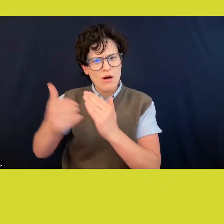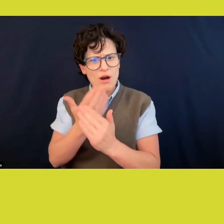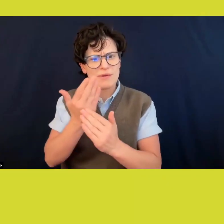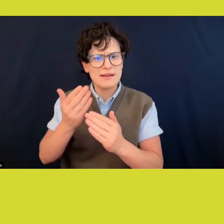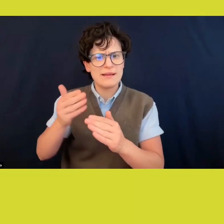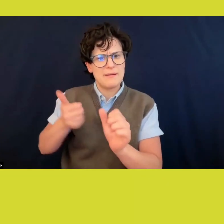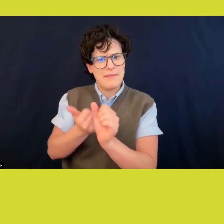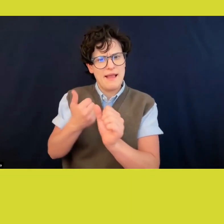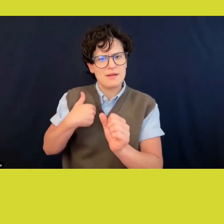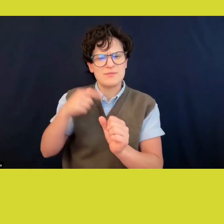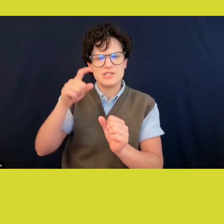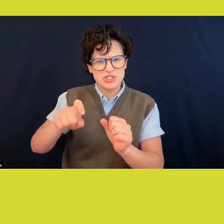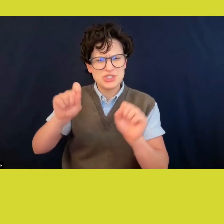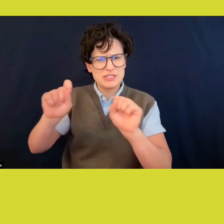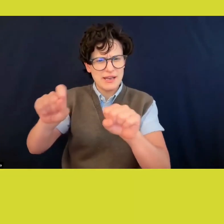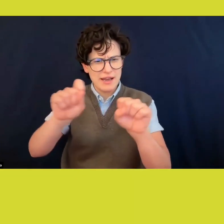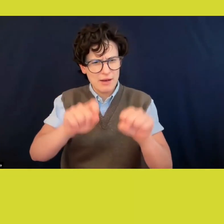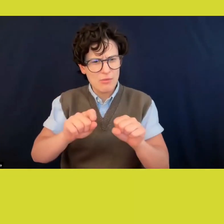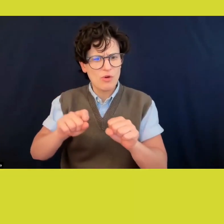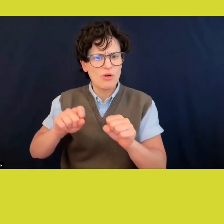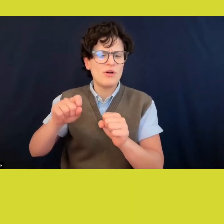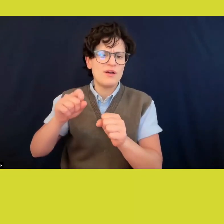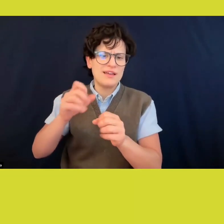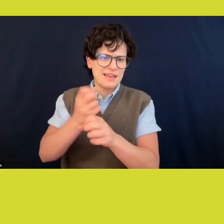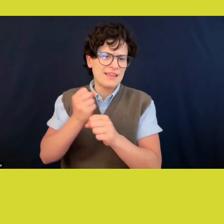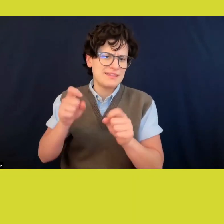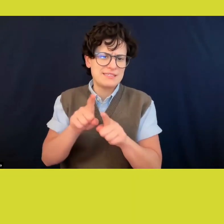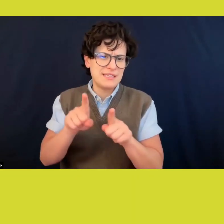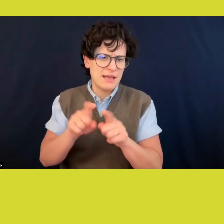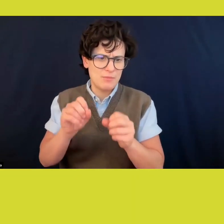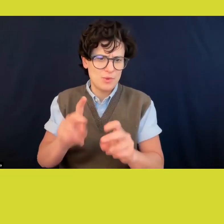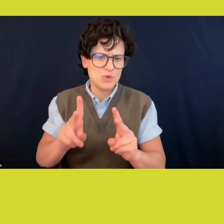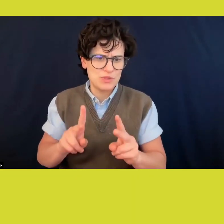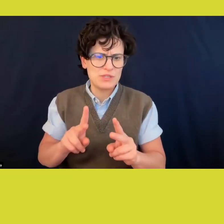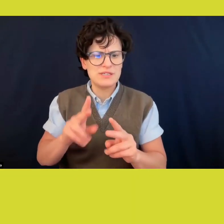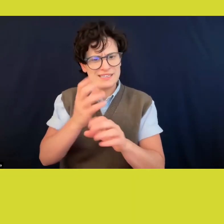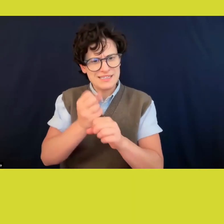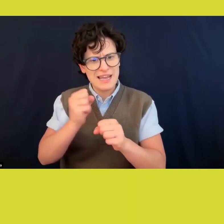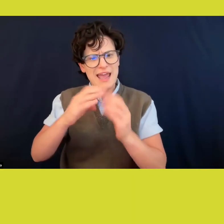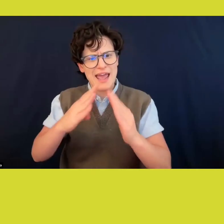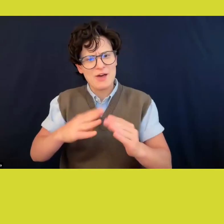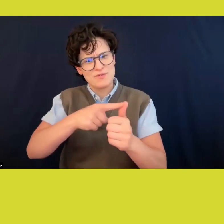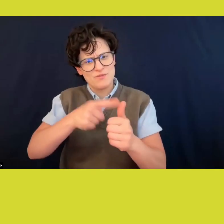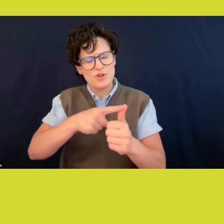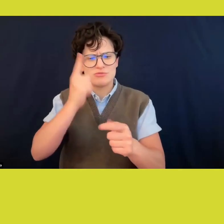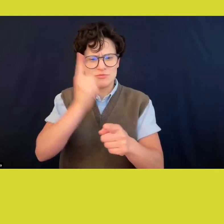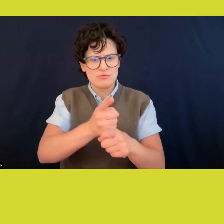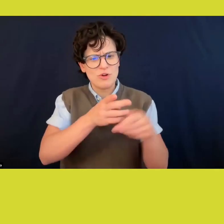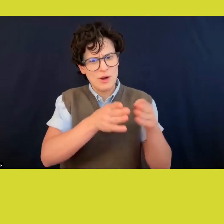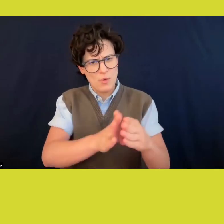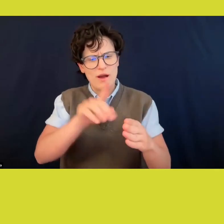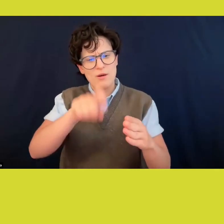Thank you. And can I just follow up with any of you on sort of